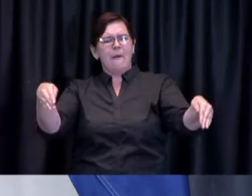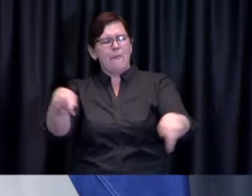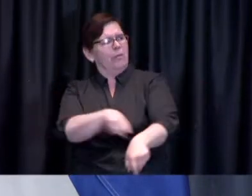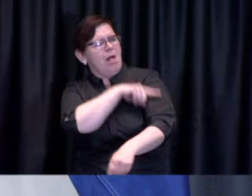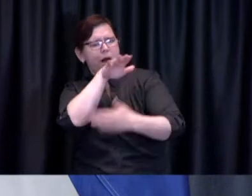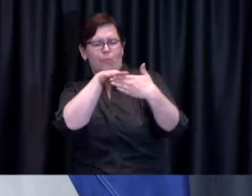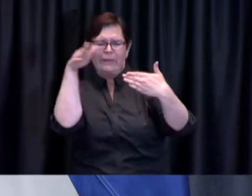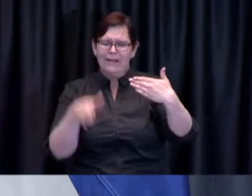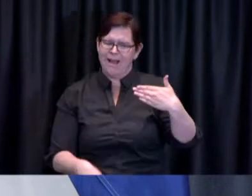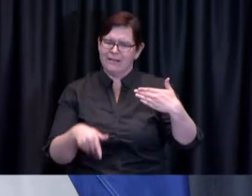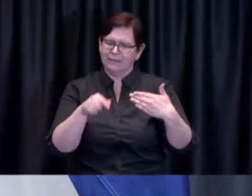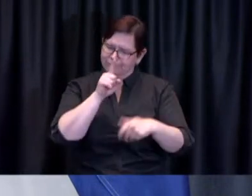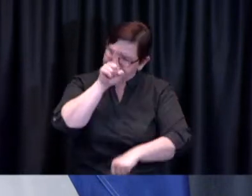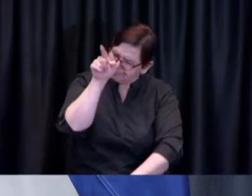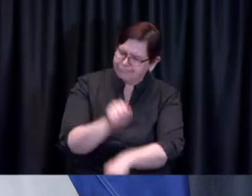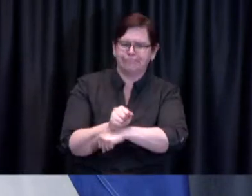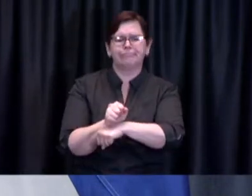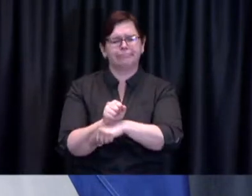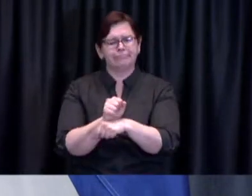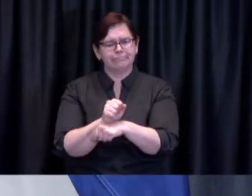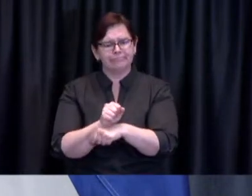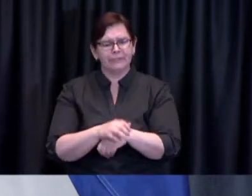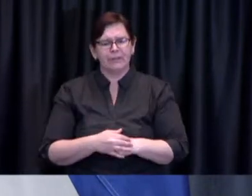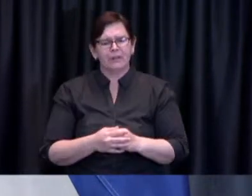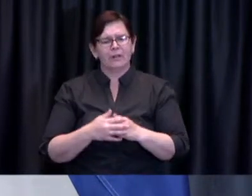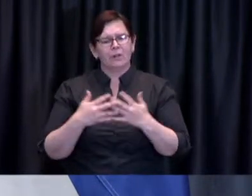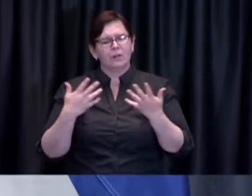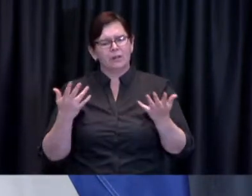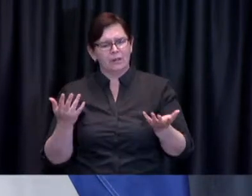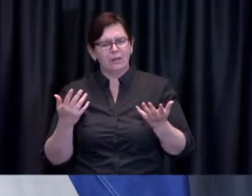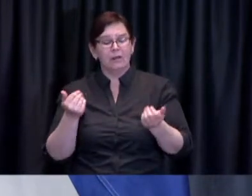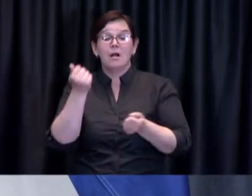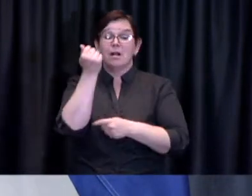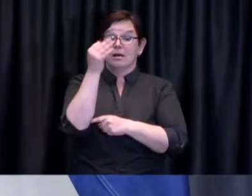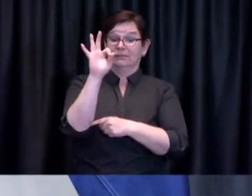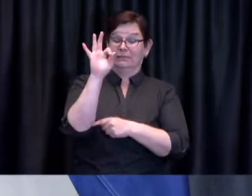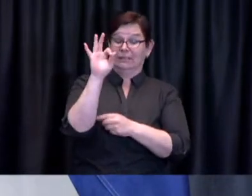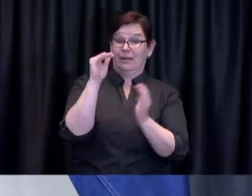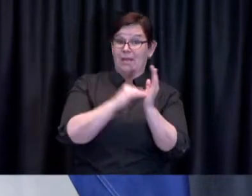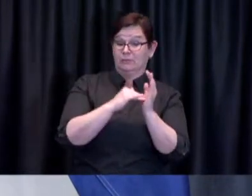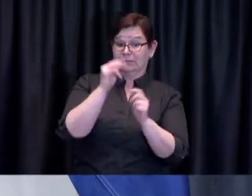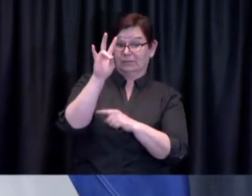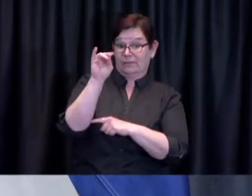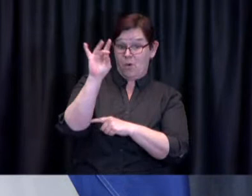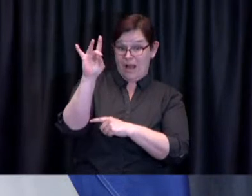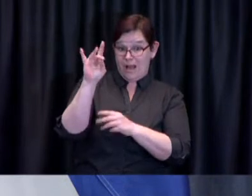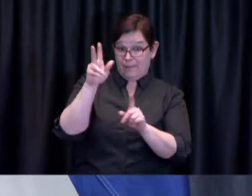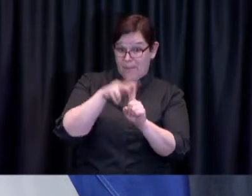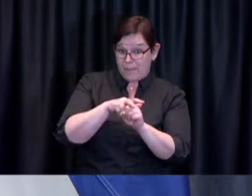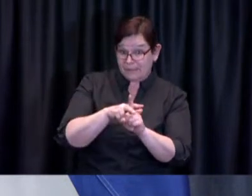to open nineteen thousand seven hundred and eight new appointments in our clinics that's 4,927 new